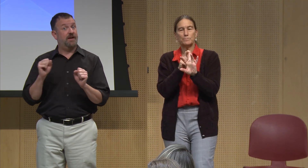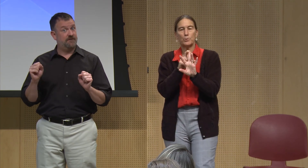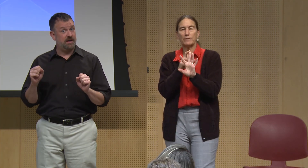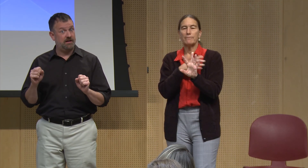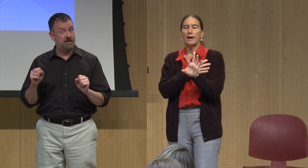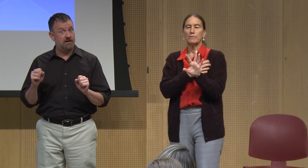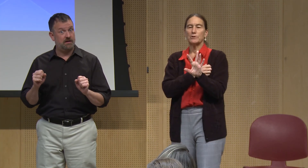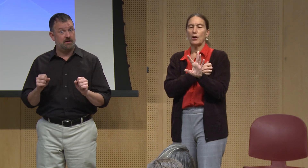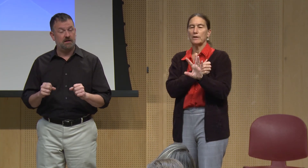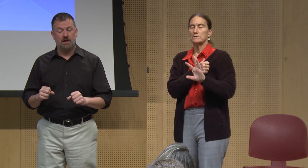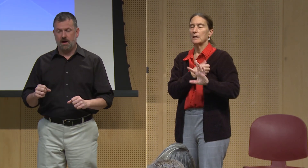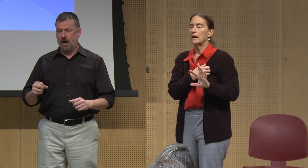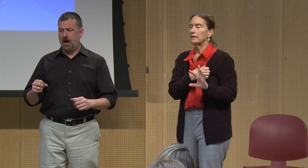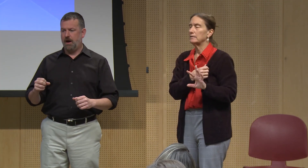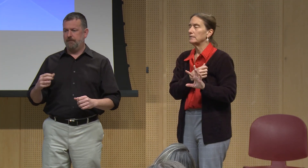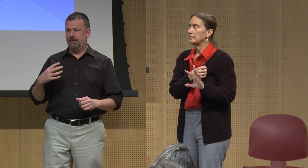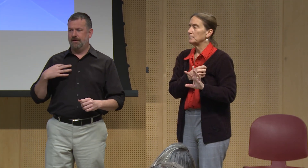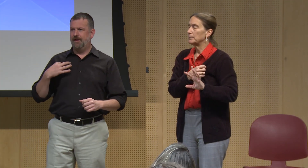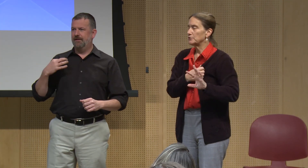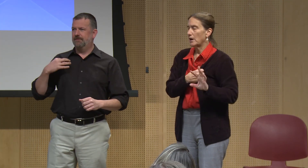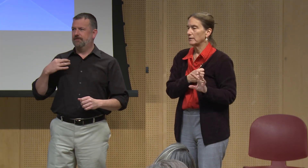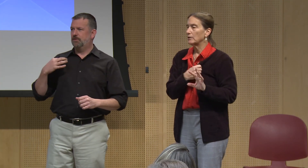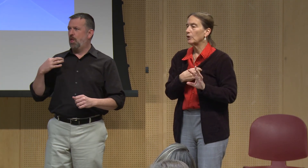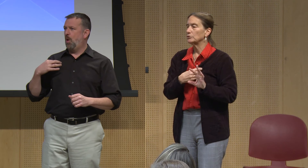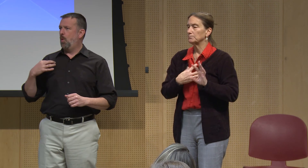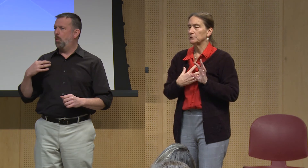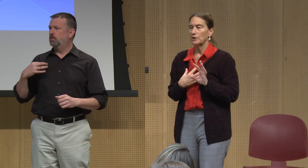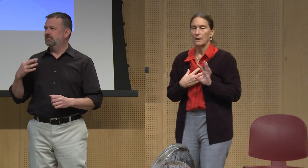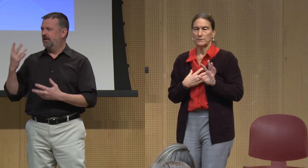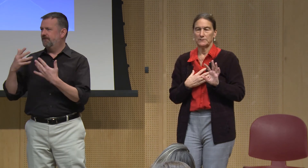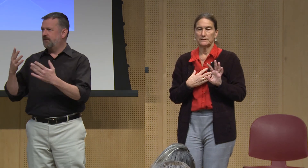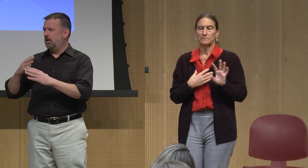FIRE RETARDANT ON PAJ-- ON CLOTHES AND PAJAMAS